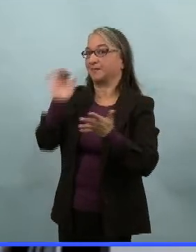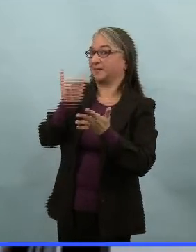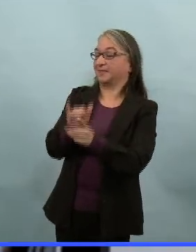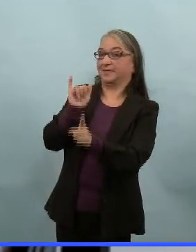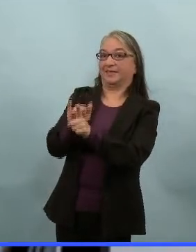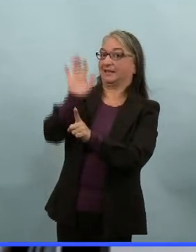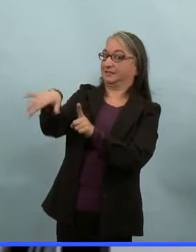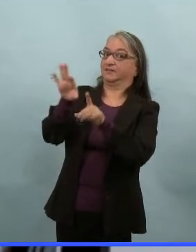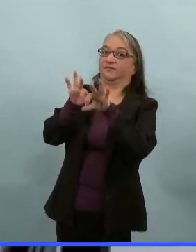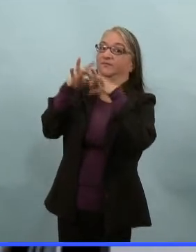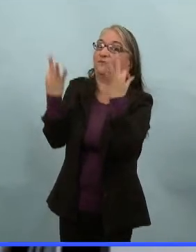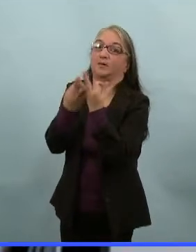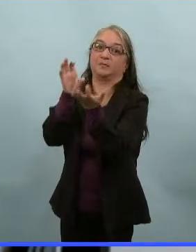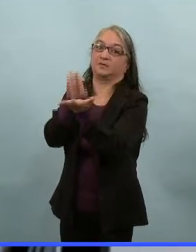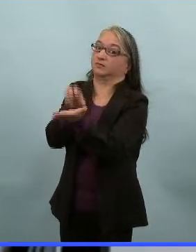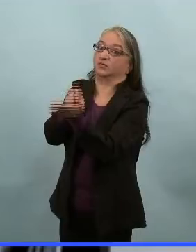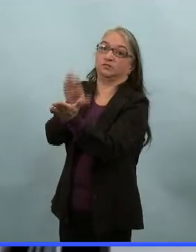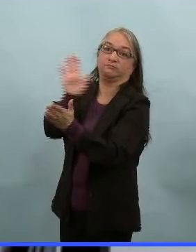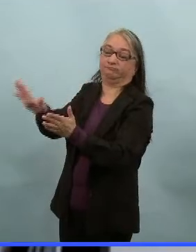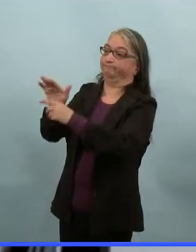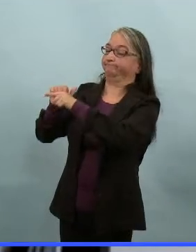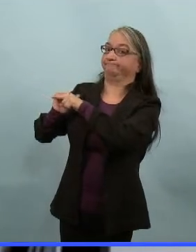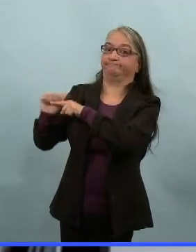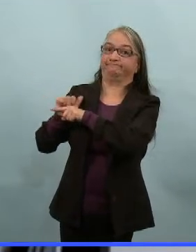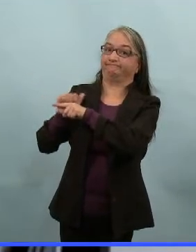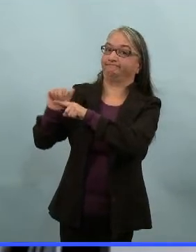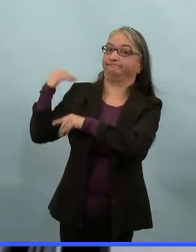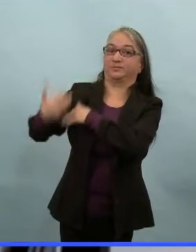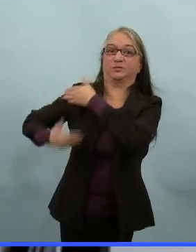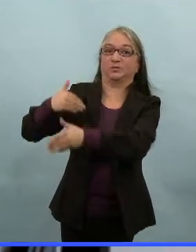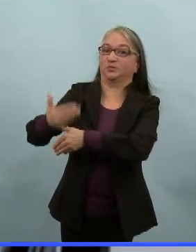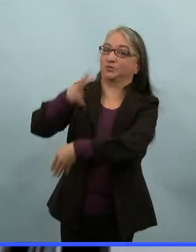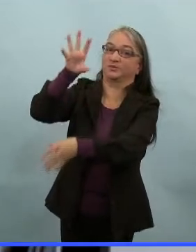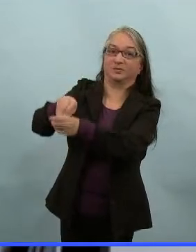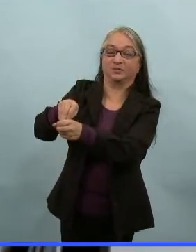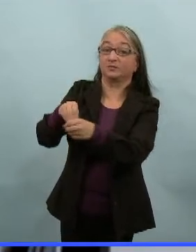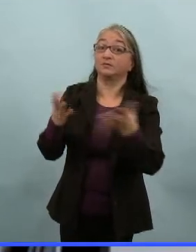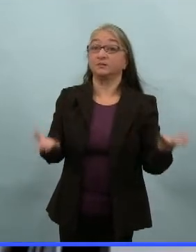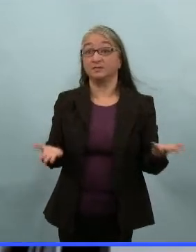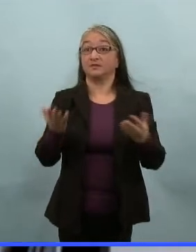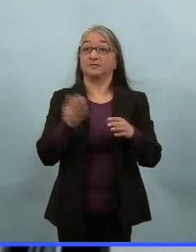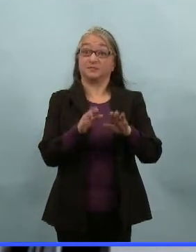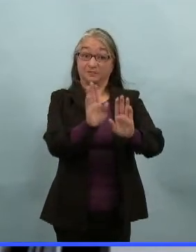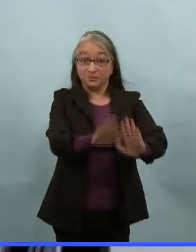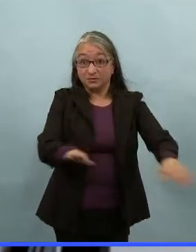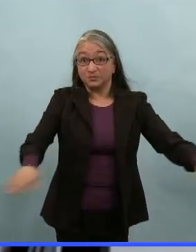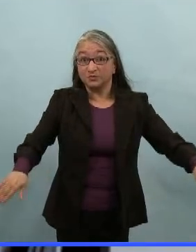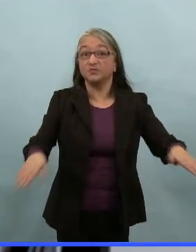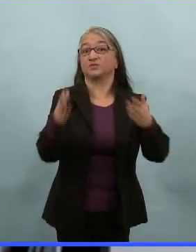pediatricians and other specialists we know that they need to do these individual assessments